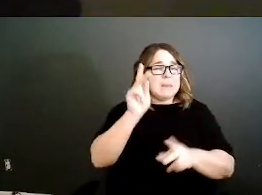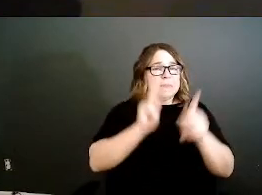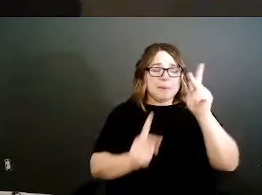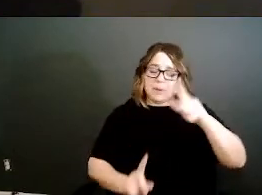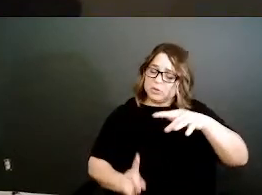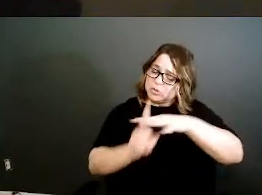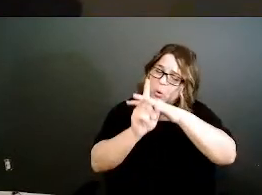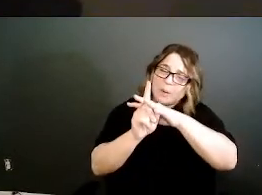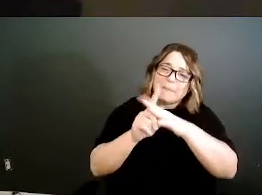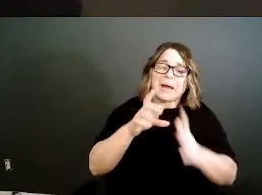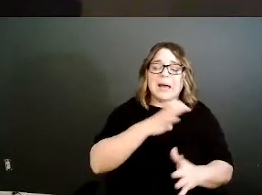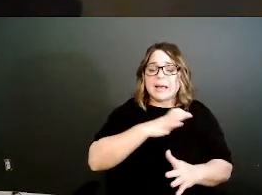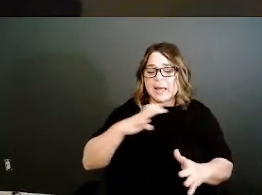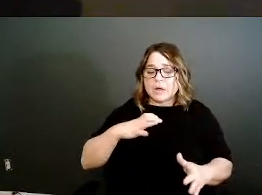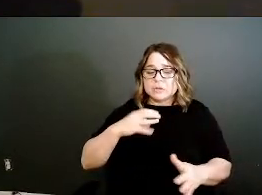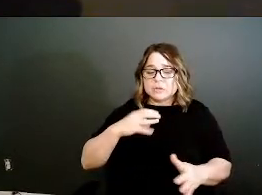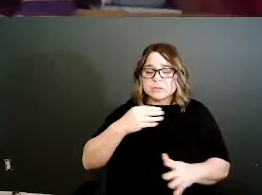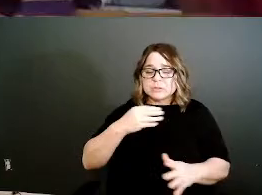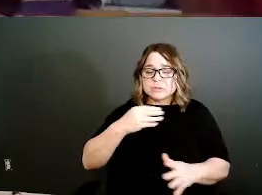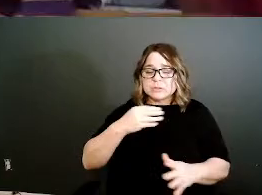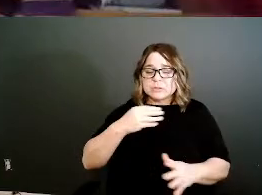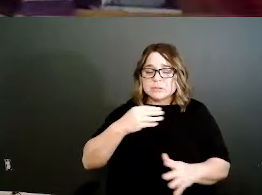YOU KNOW, I ECHO ALL THAT MY COLLEAGUES SAID IN